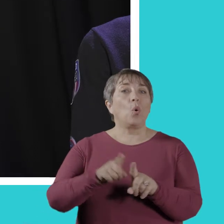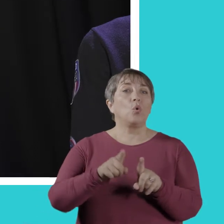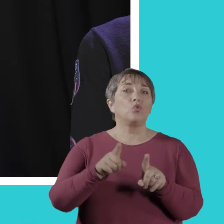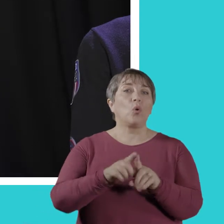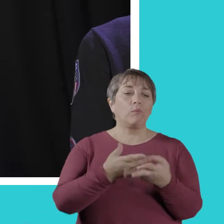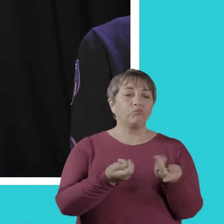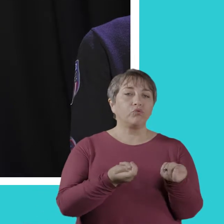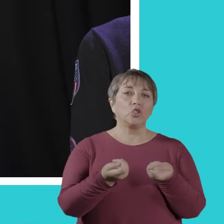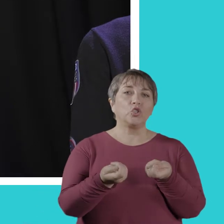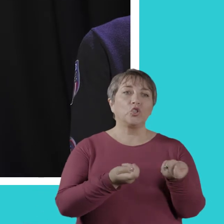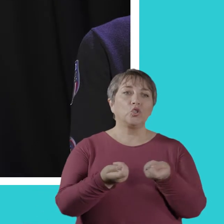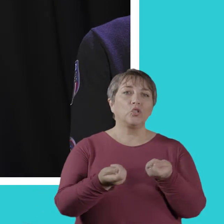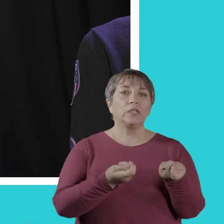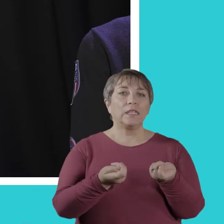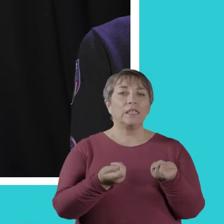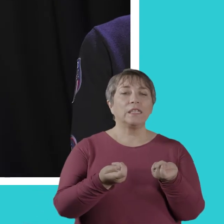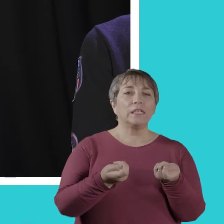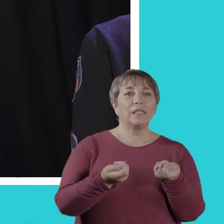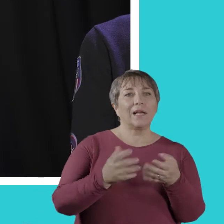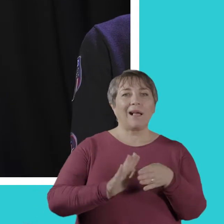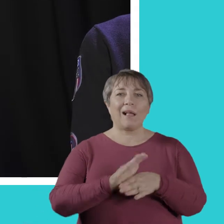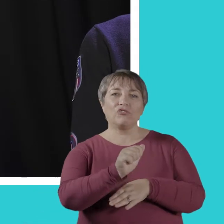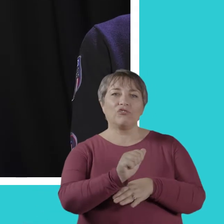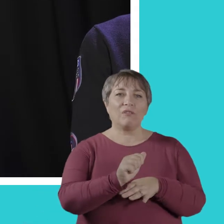a bunch of different stuff. Kind of cultural stuff around London.